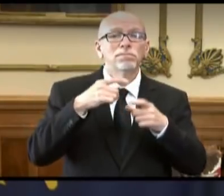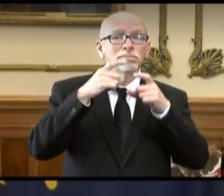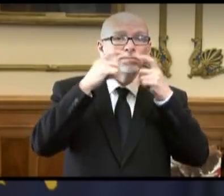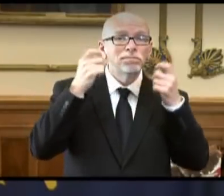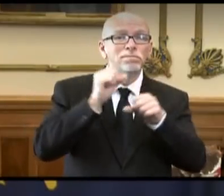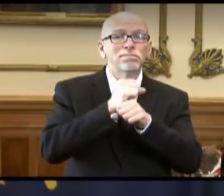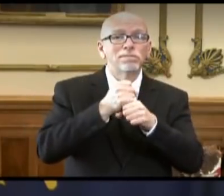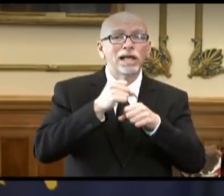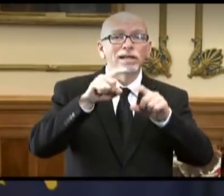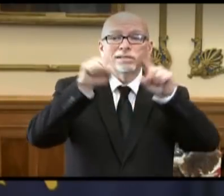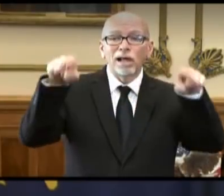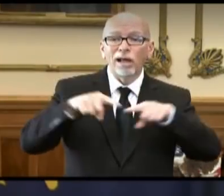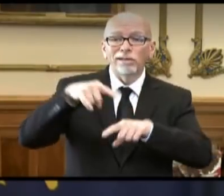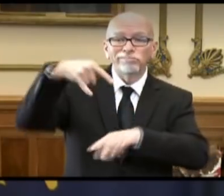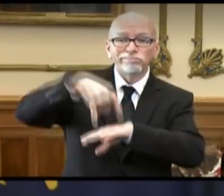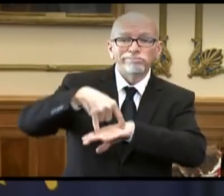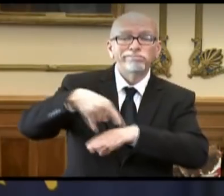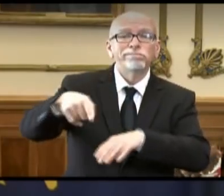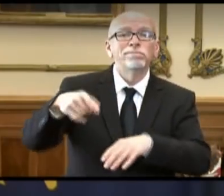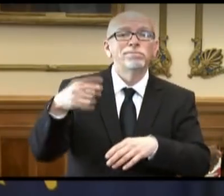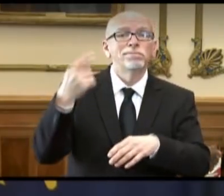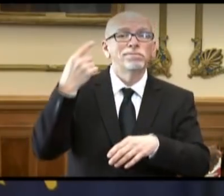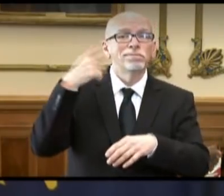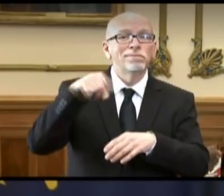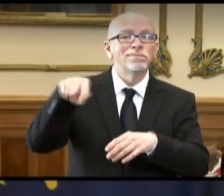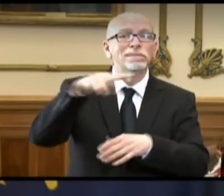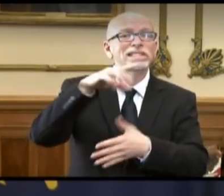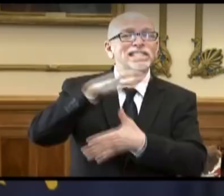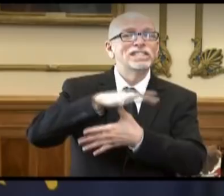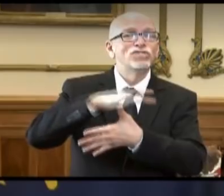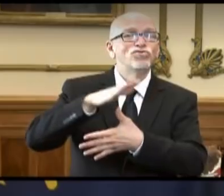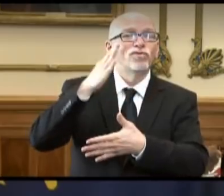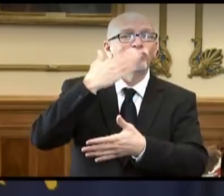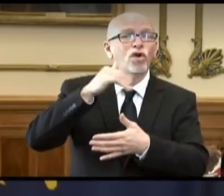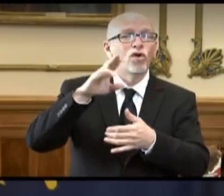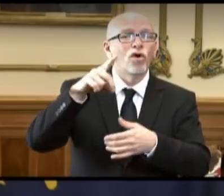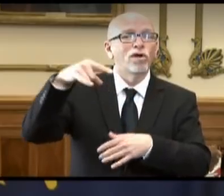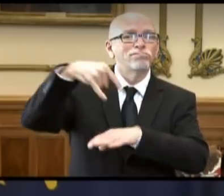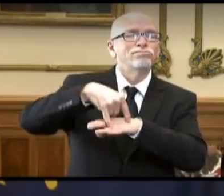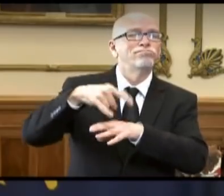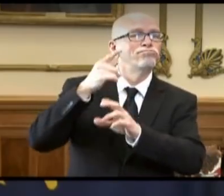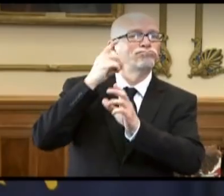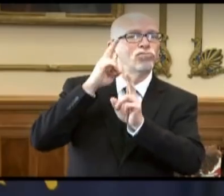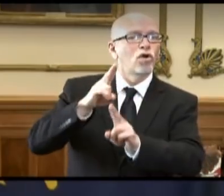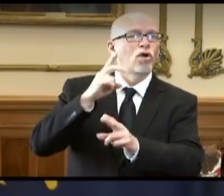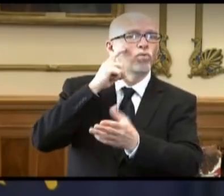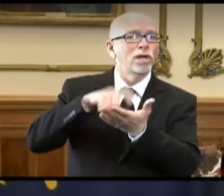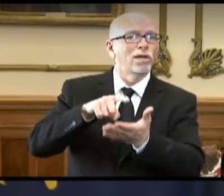SATISFIED. FOR THE SCHOOLS FIRING UP THEIR LABS AND 3-D PRINTERS TO MAKE